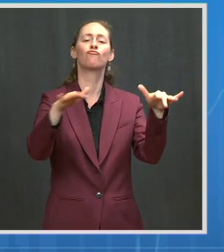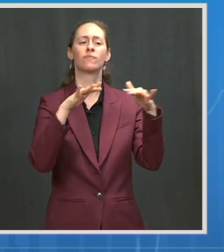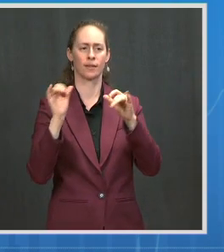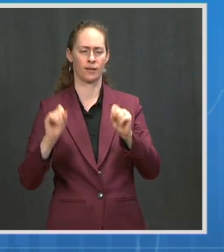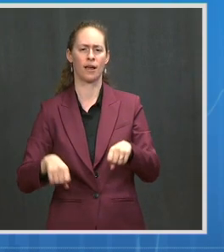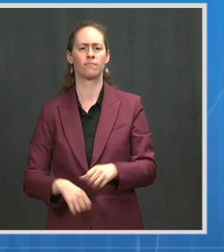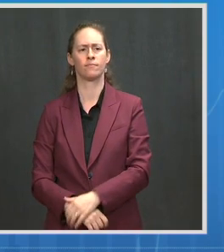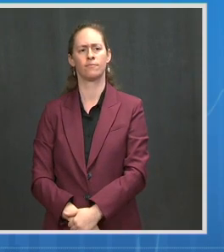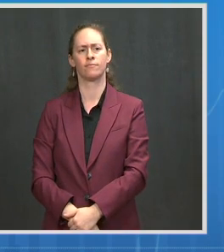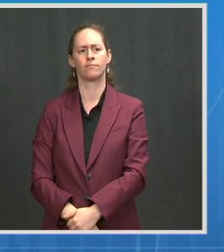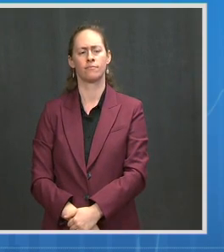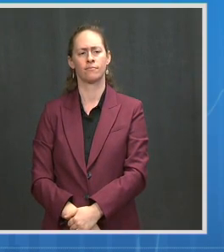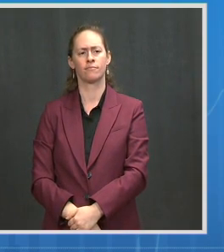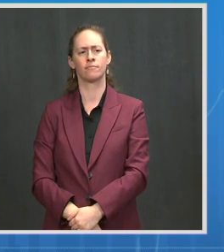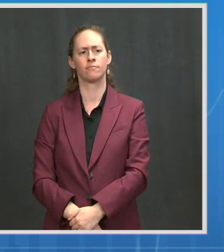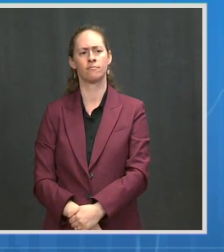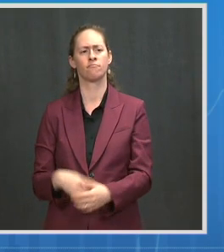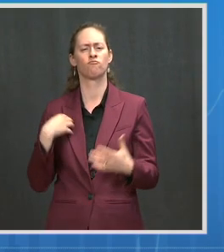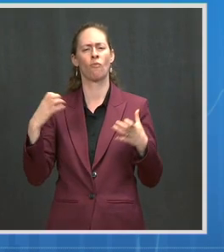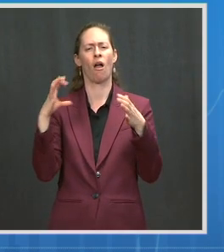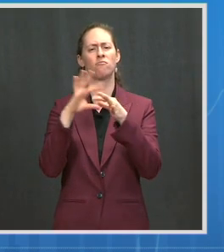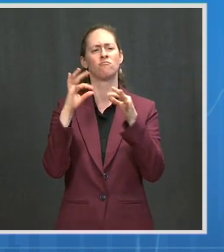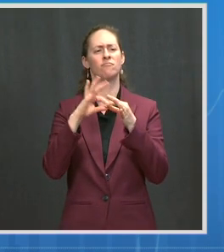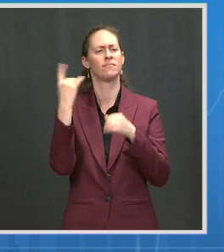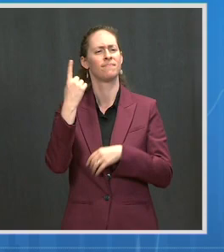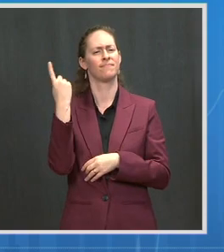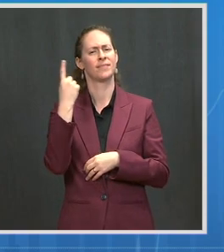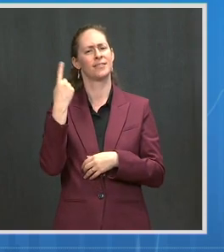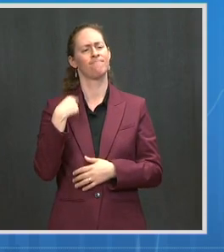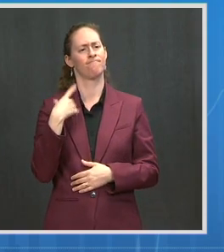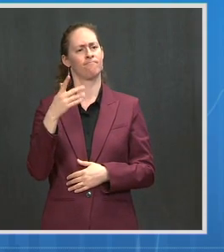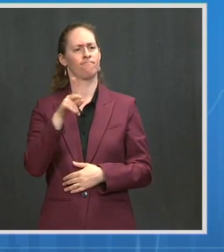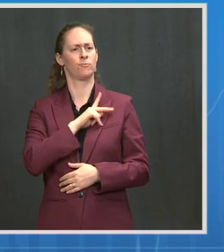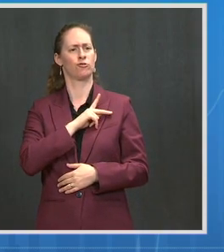Last fall, one of my sons con- -- contracted COVID-19.